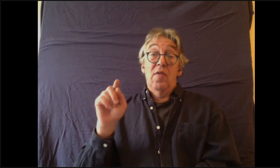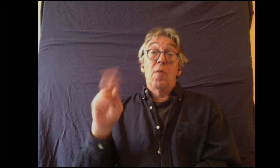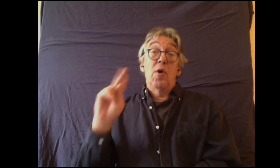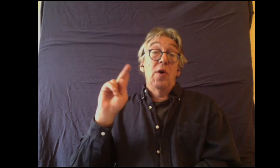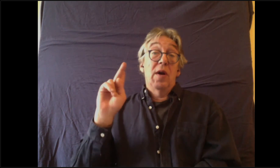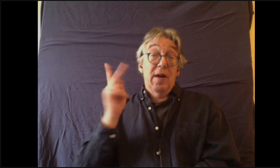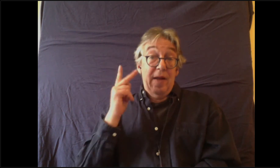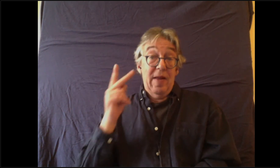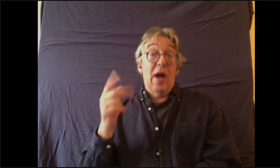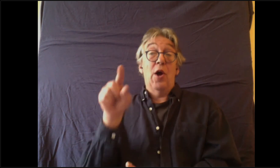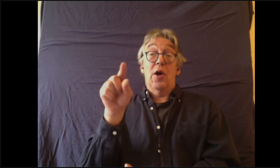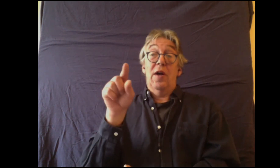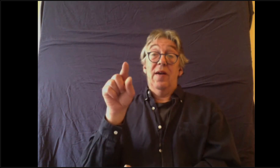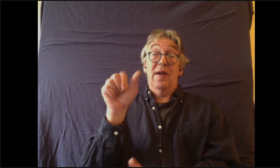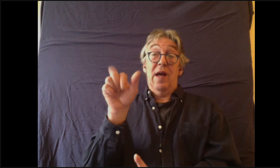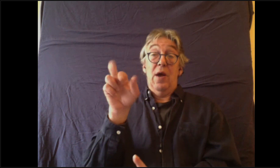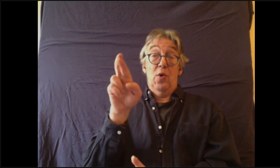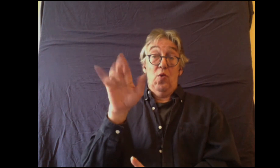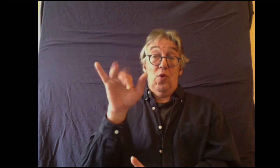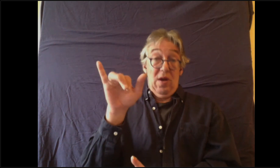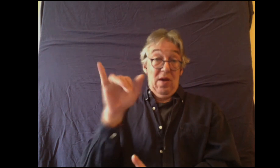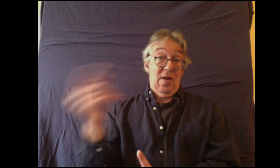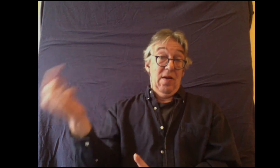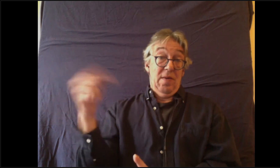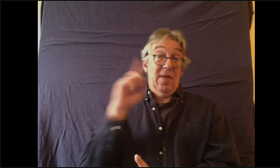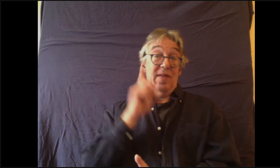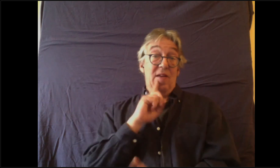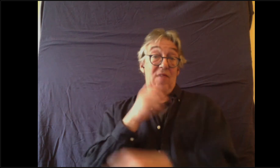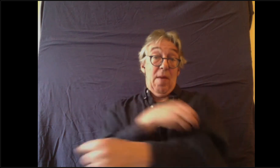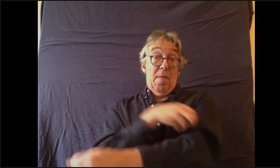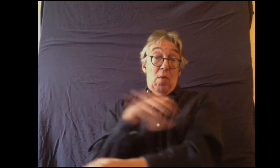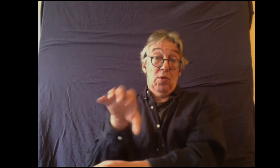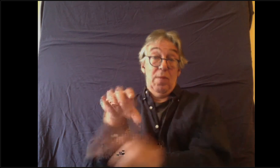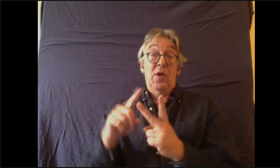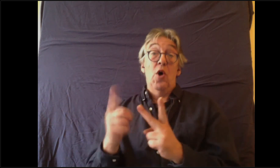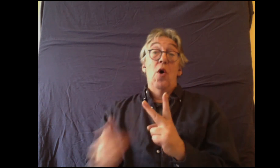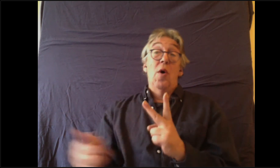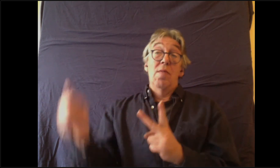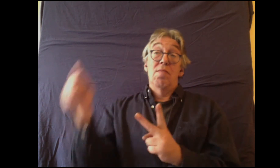We had Jackson, the chief executive of the Kenyan Union of the Blind.